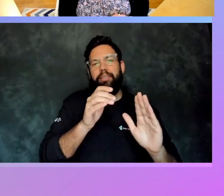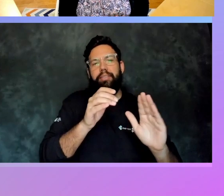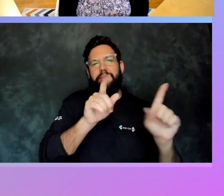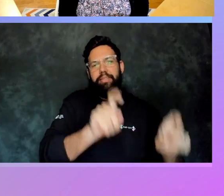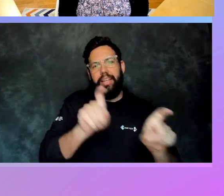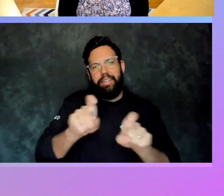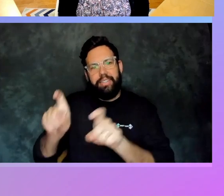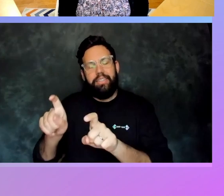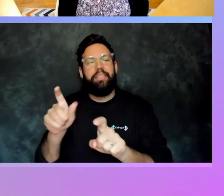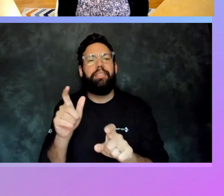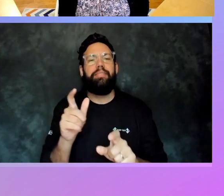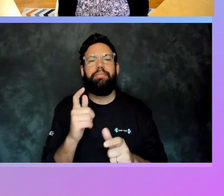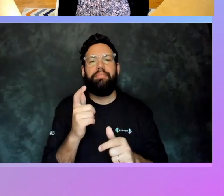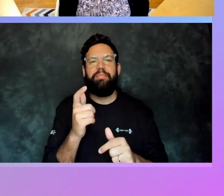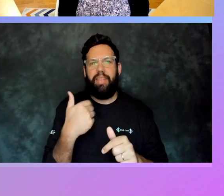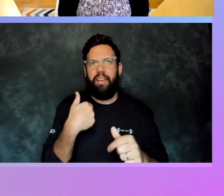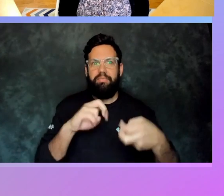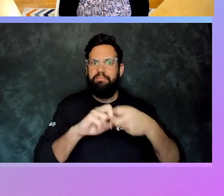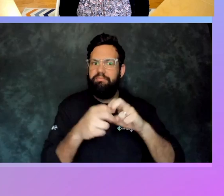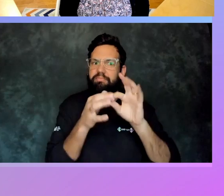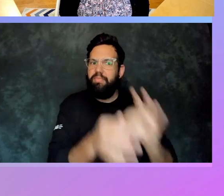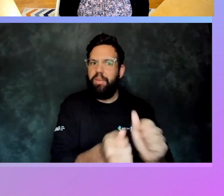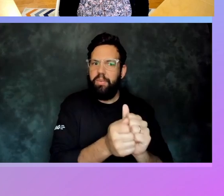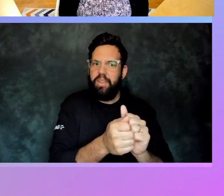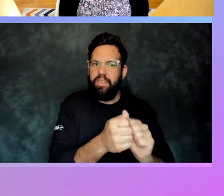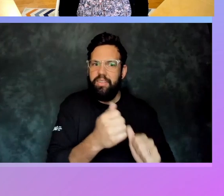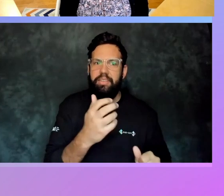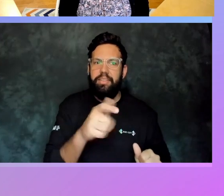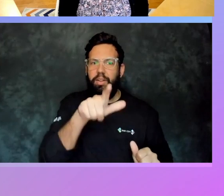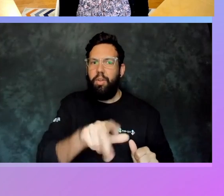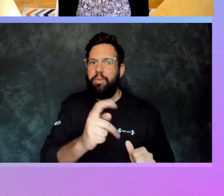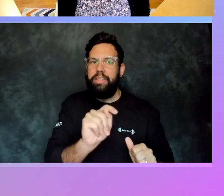and the indeed accessibility annotations. She spoke at